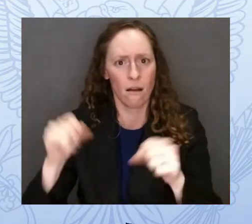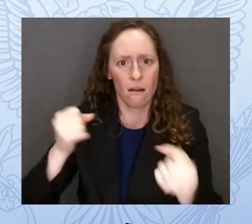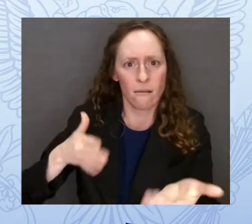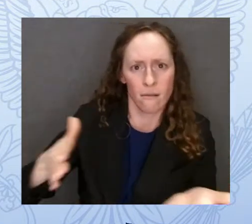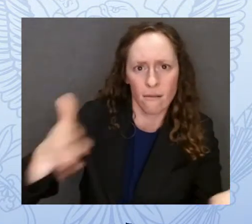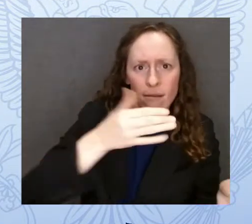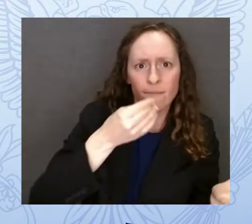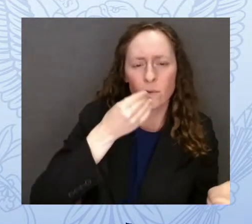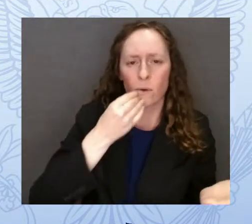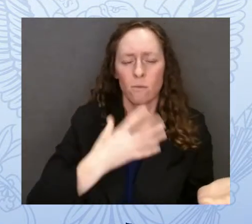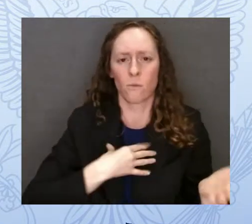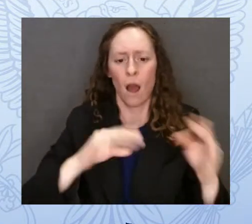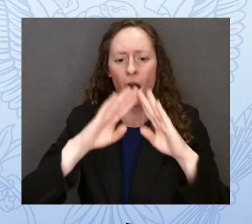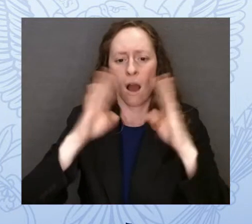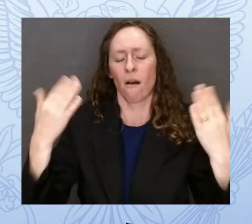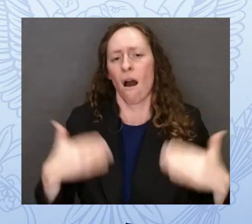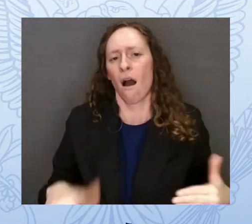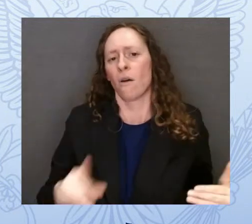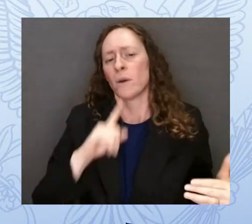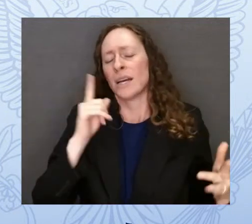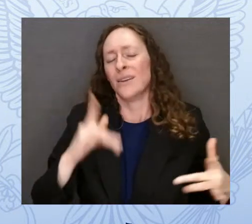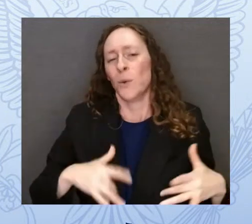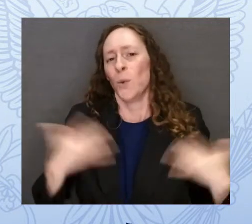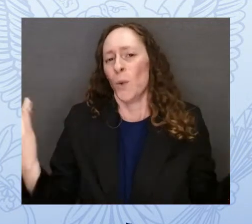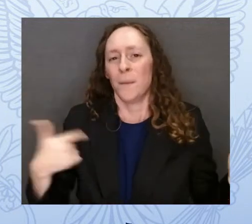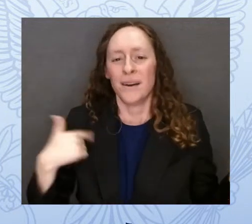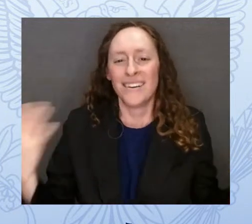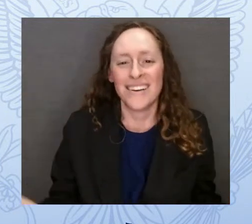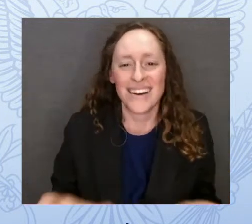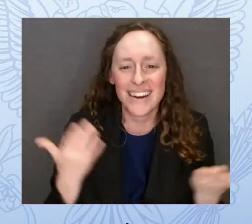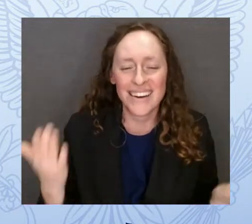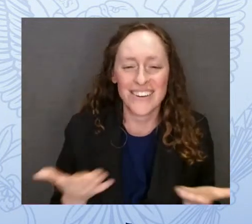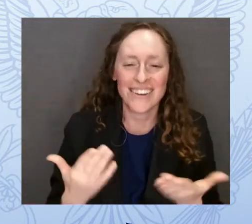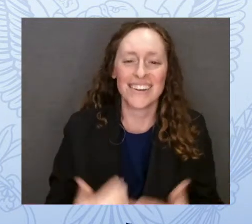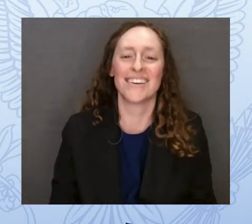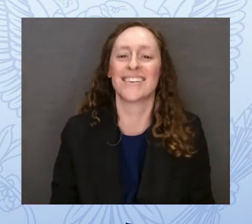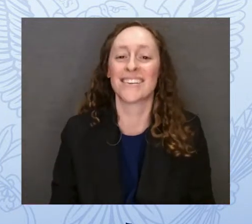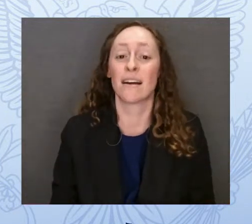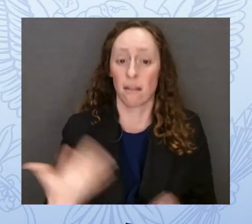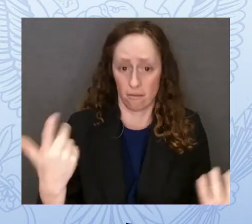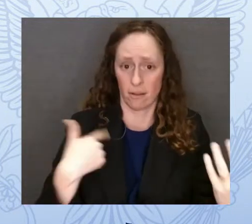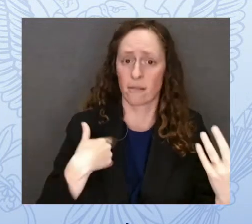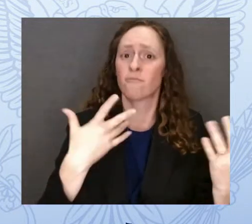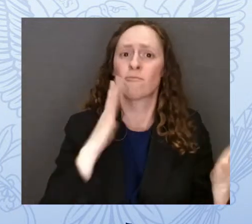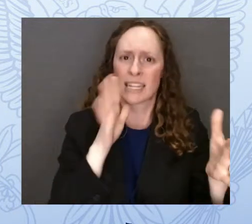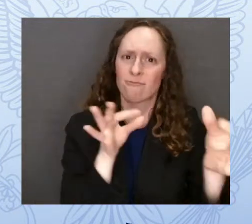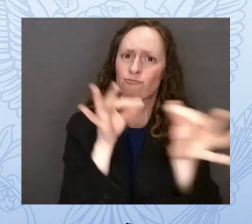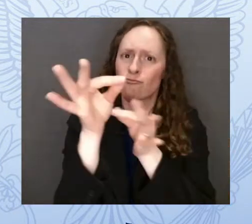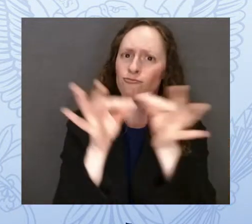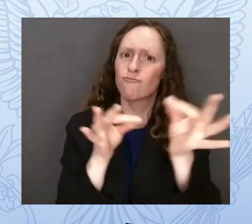to preview tomorrow's anticipated state dinner menu in honor of the Republic of India.